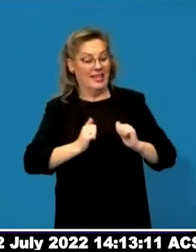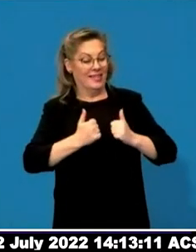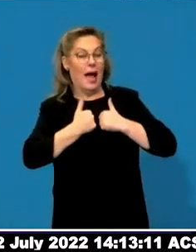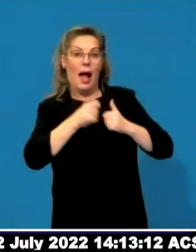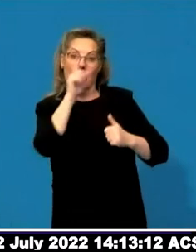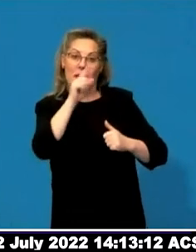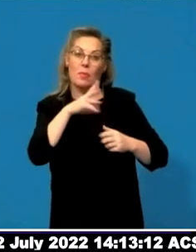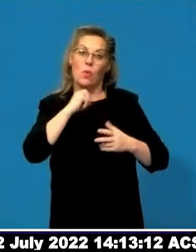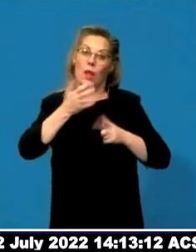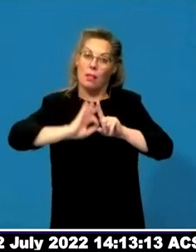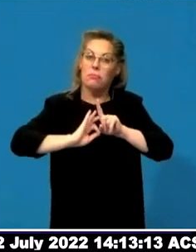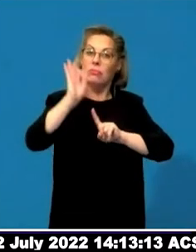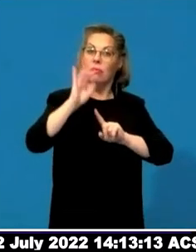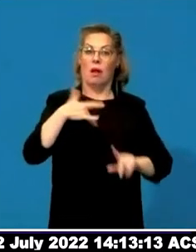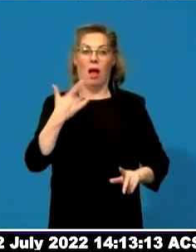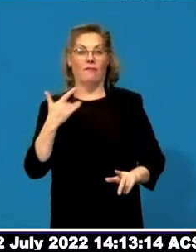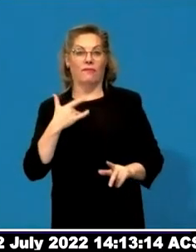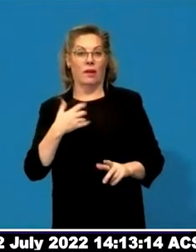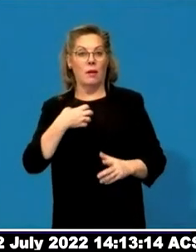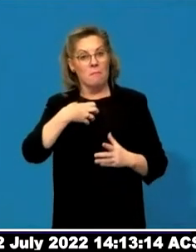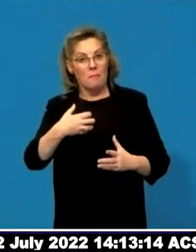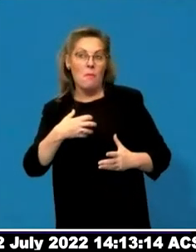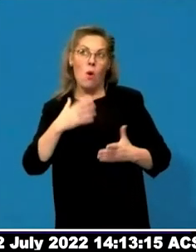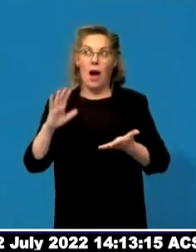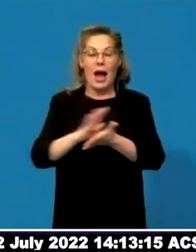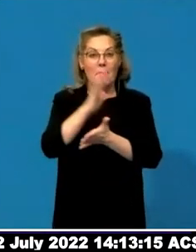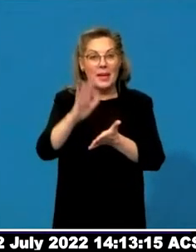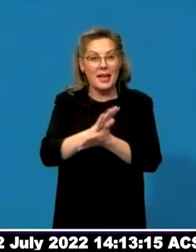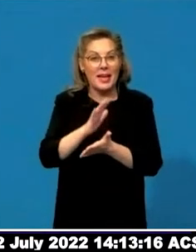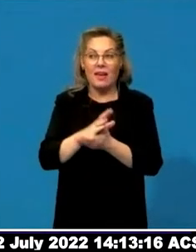better achievement and happy people. Happy family.